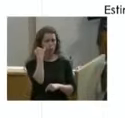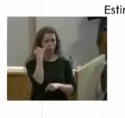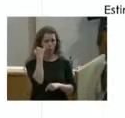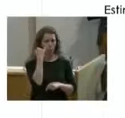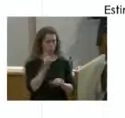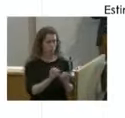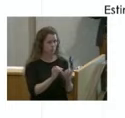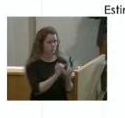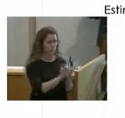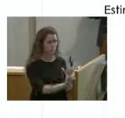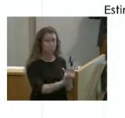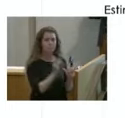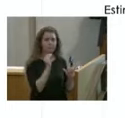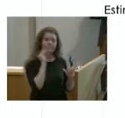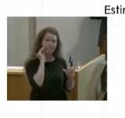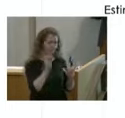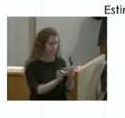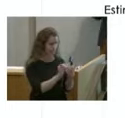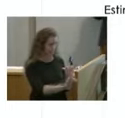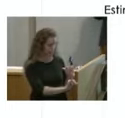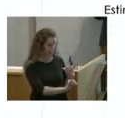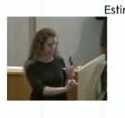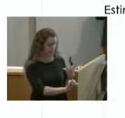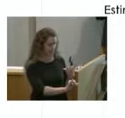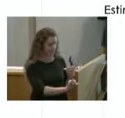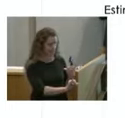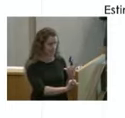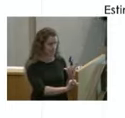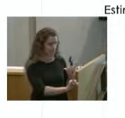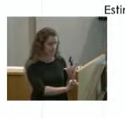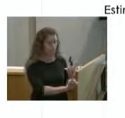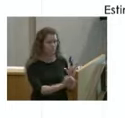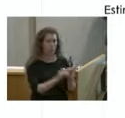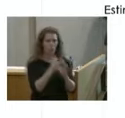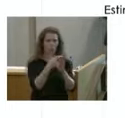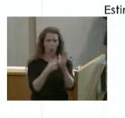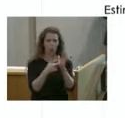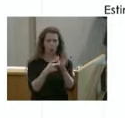shelter-in-order in place for the next nine months? What would that look like?